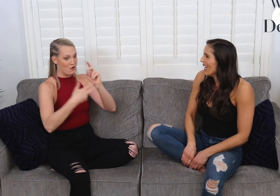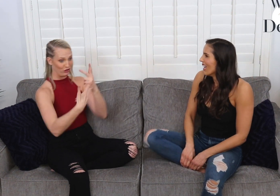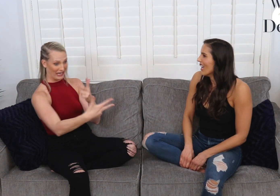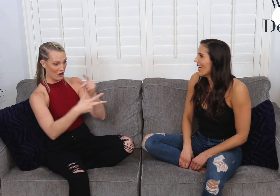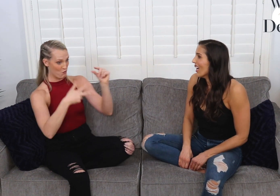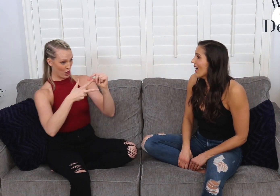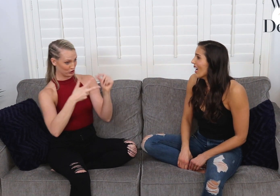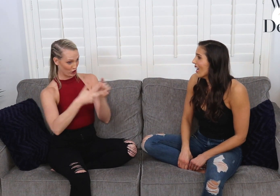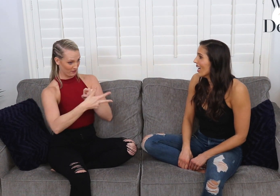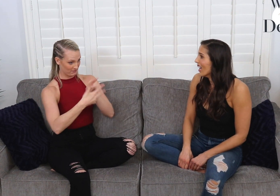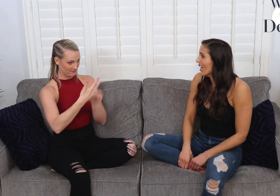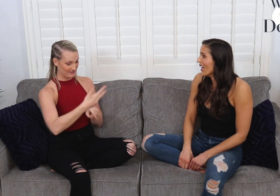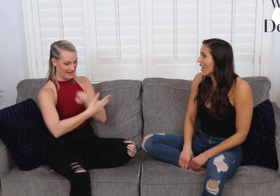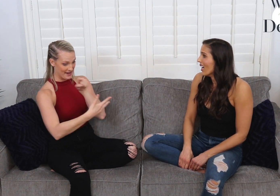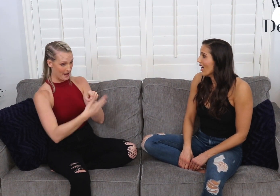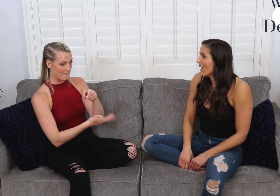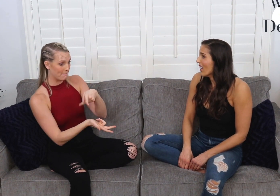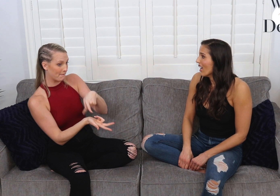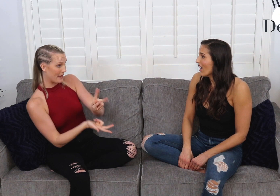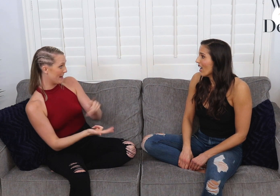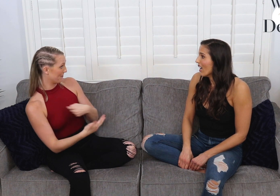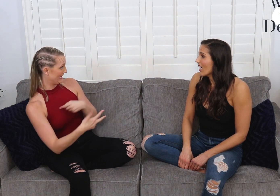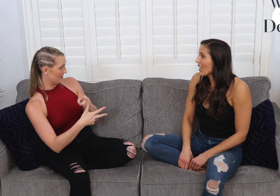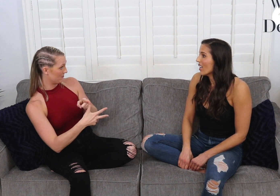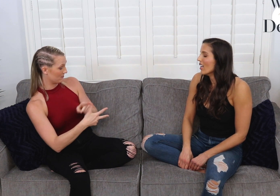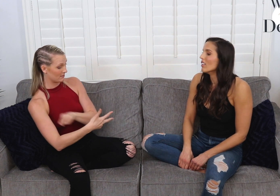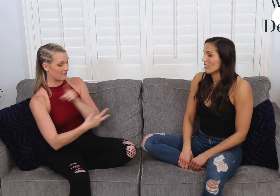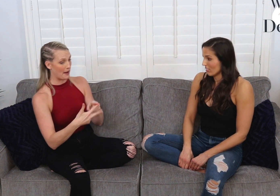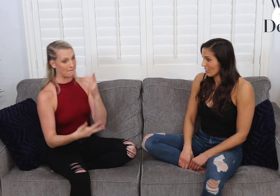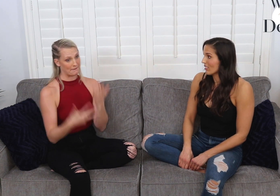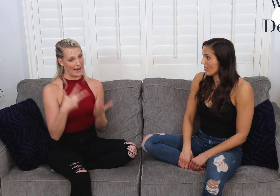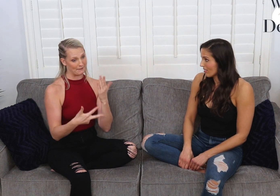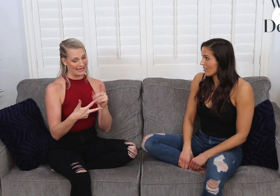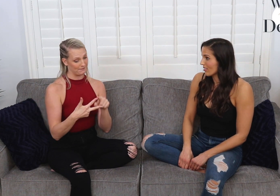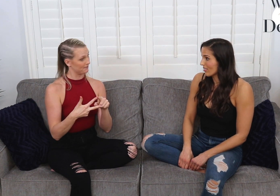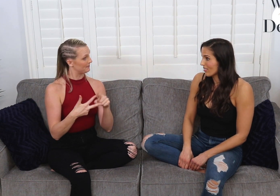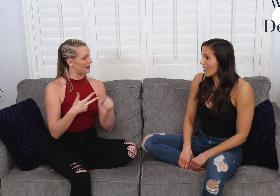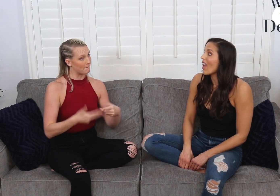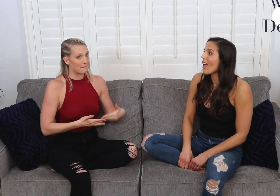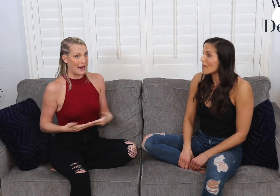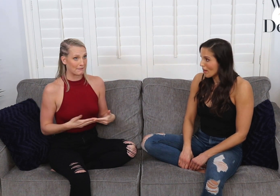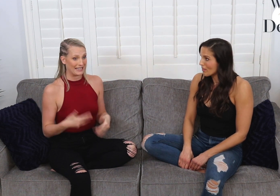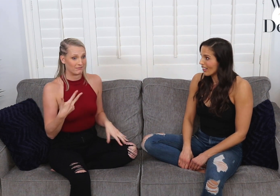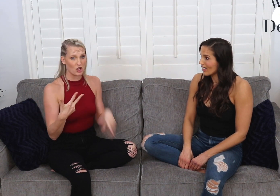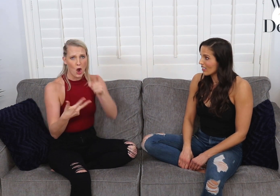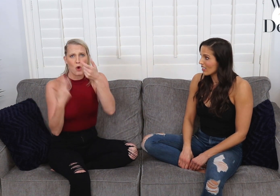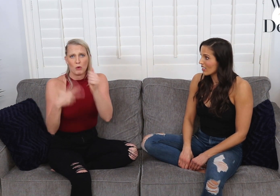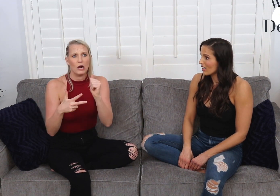I mean, if you say these three words okay: Pay me, Maybe, and Baby